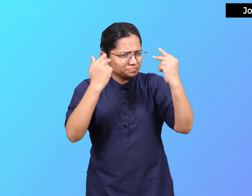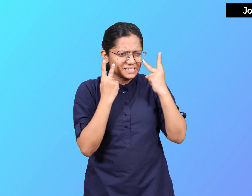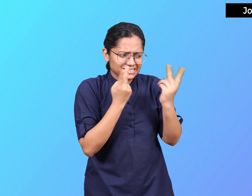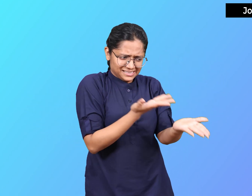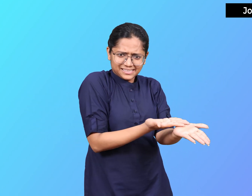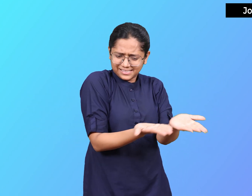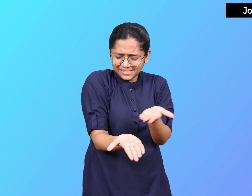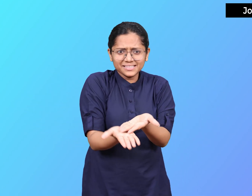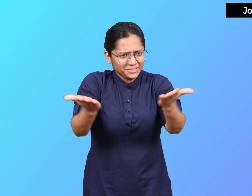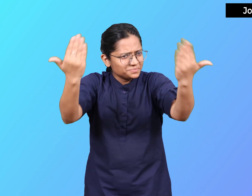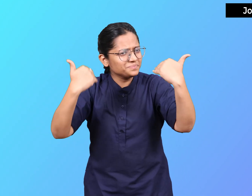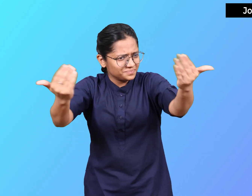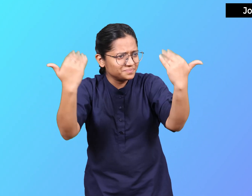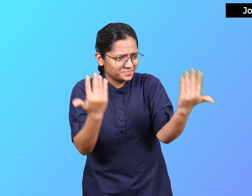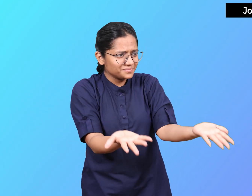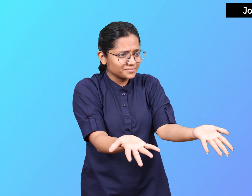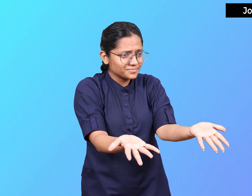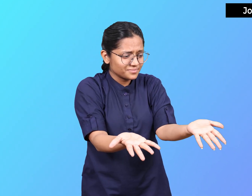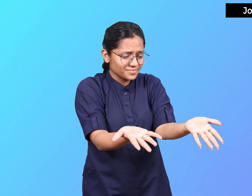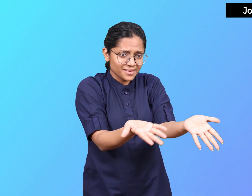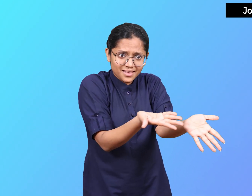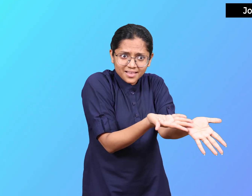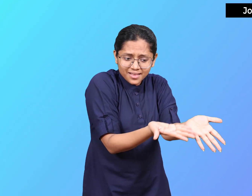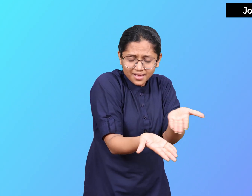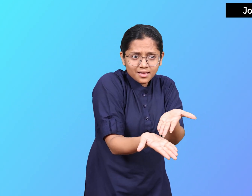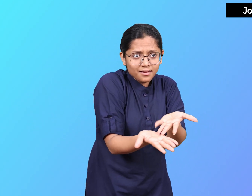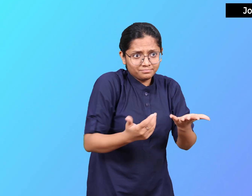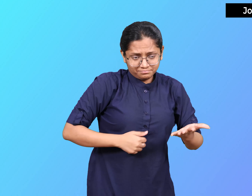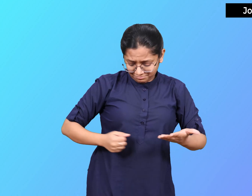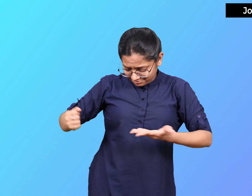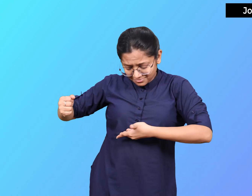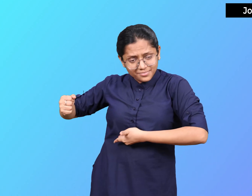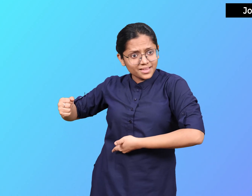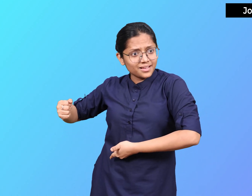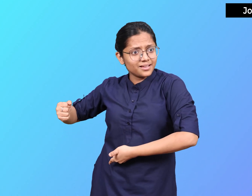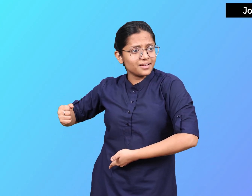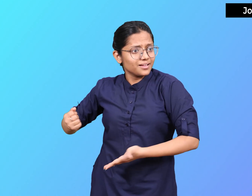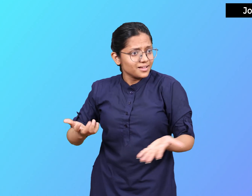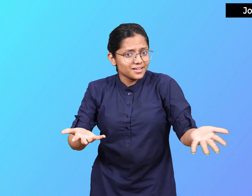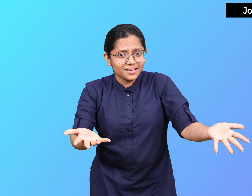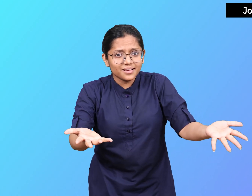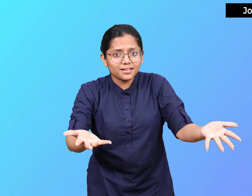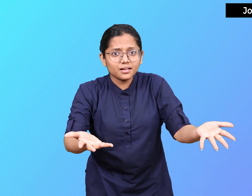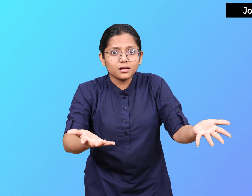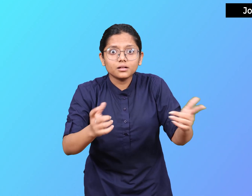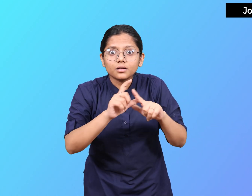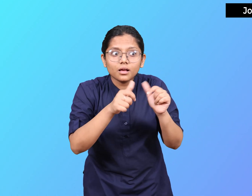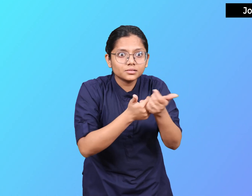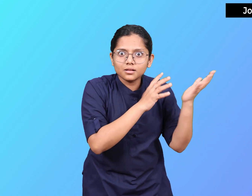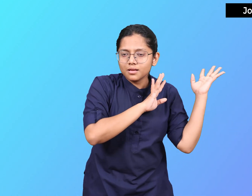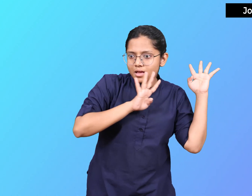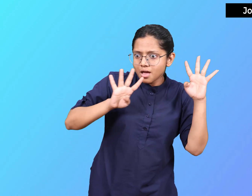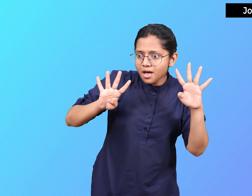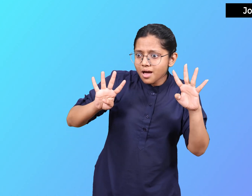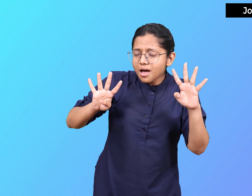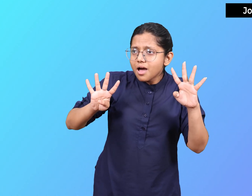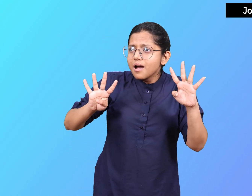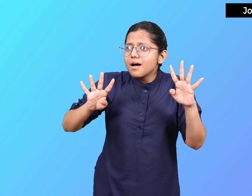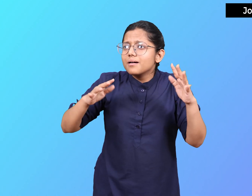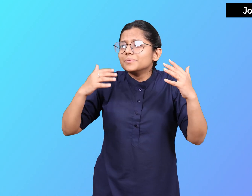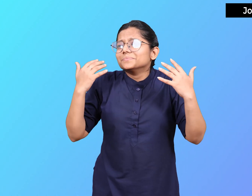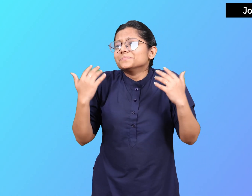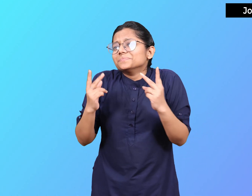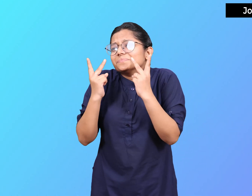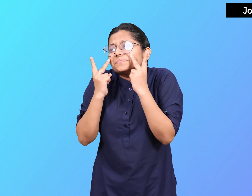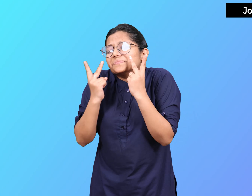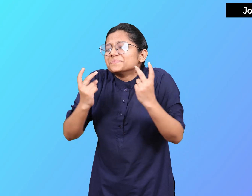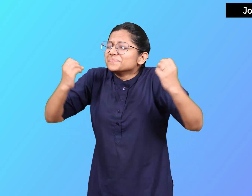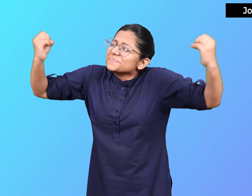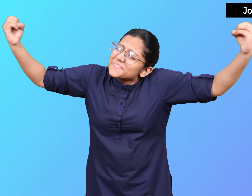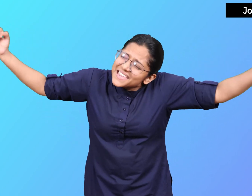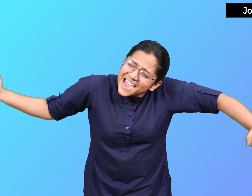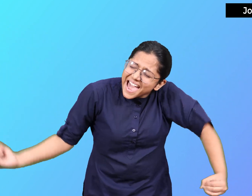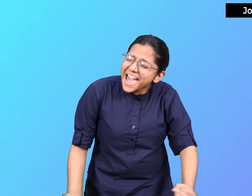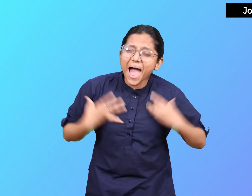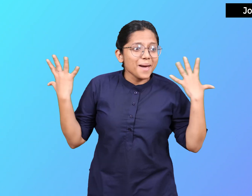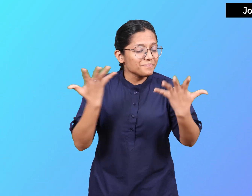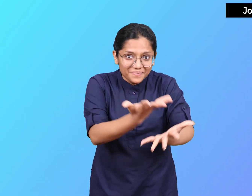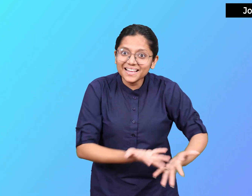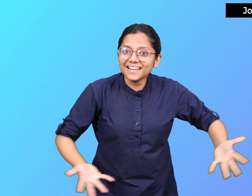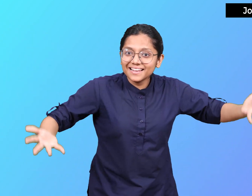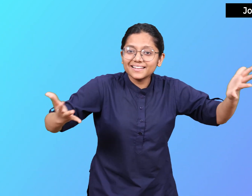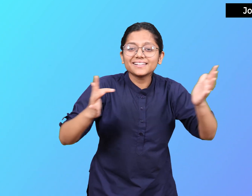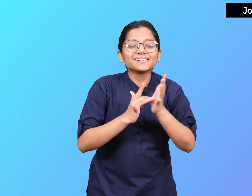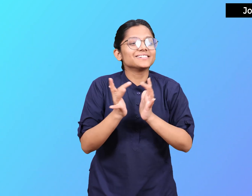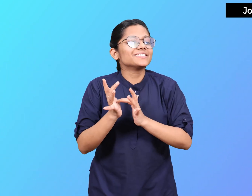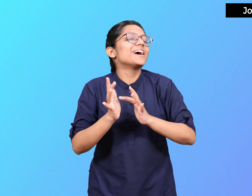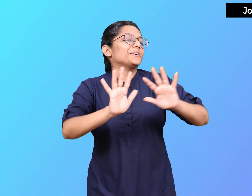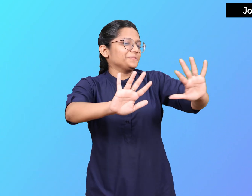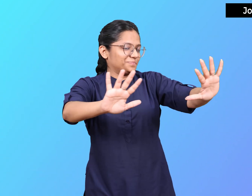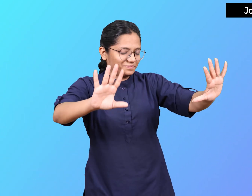As soon as he said this, he showed them his hands and his side. When the followers saw the Lord, they were very happy.